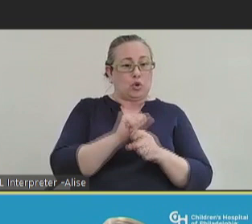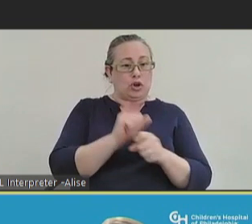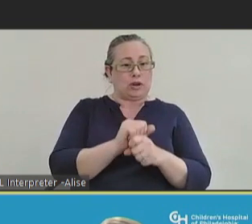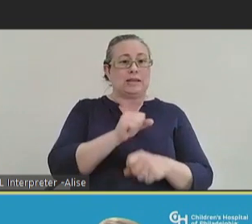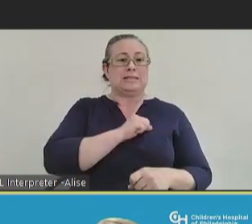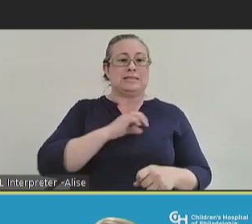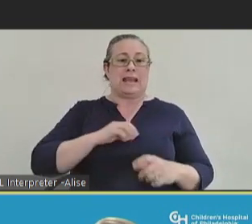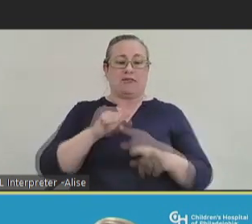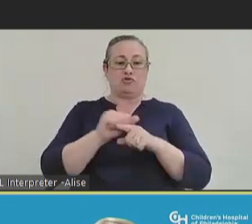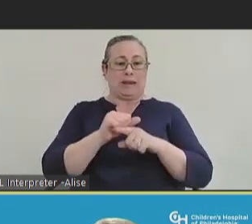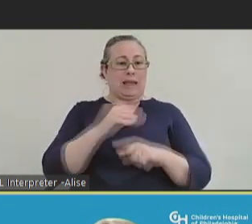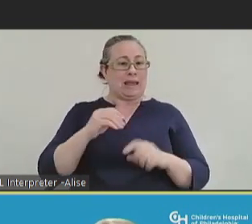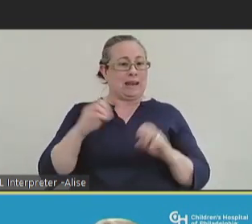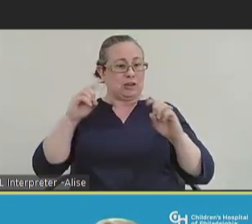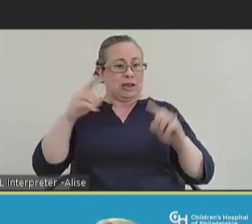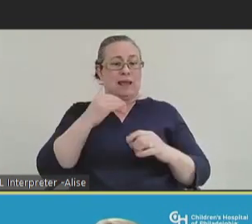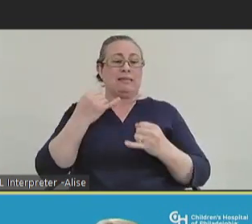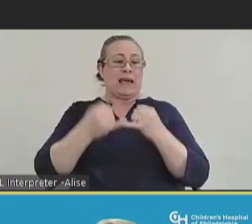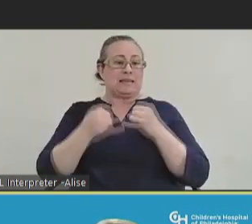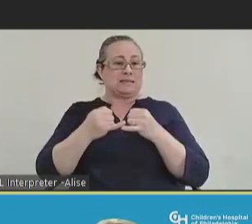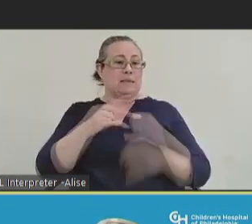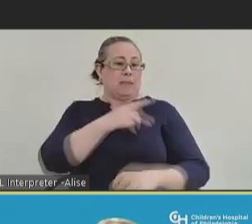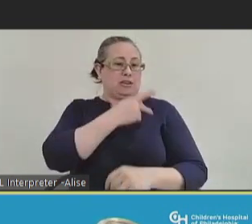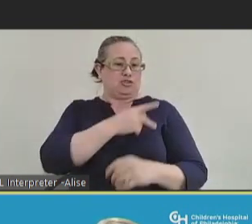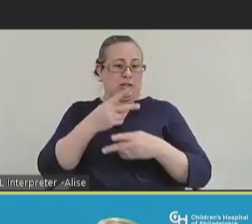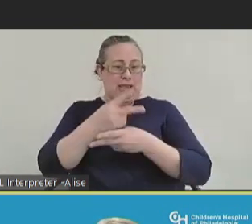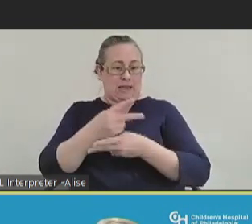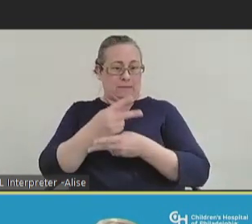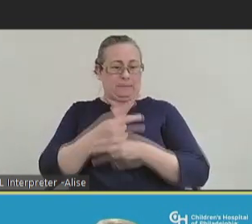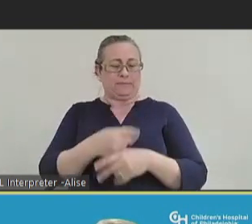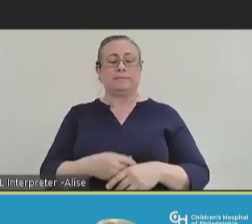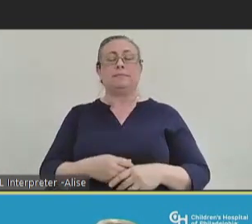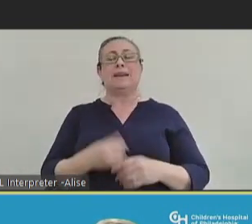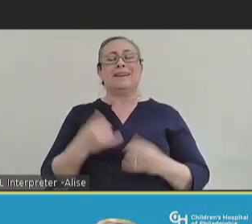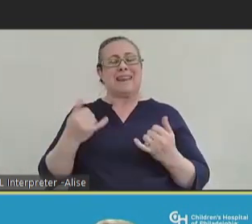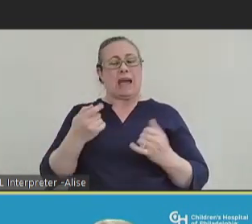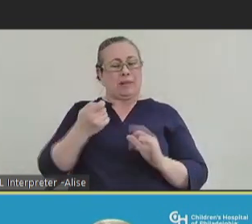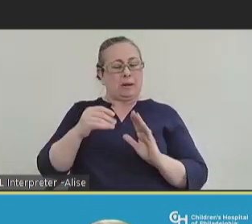and then lastly, patient care. Now that you have a little background on our role,